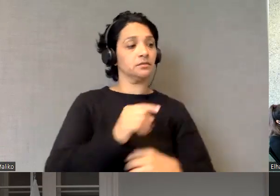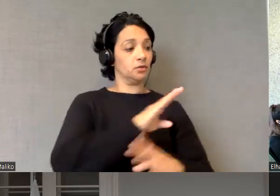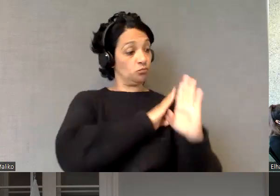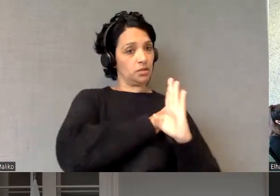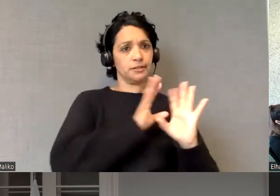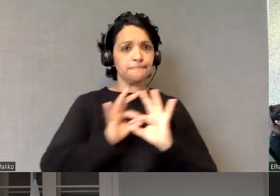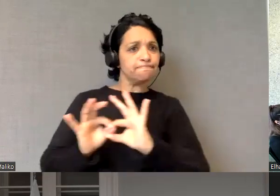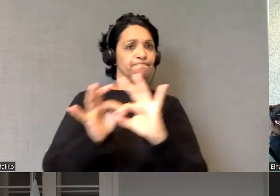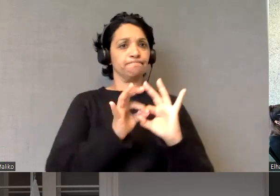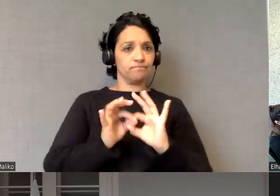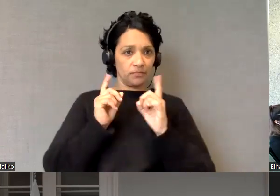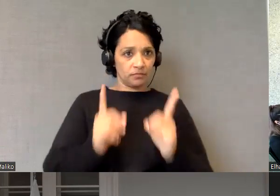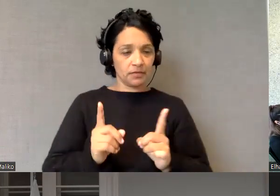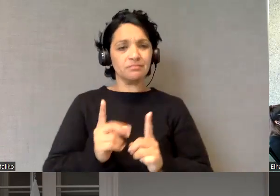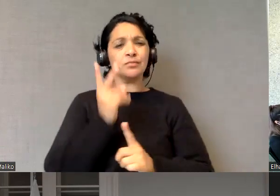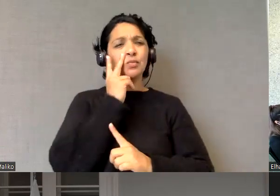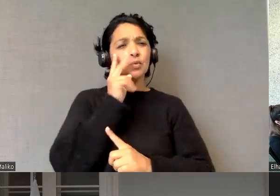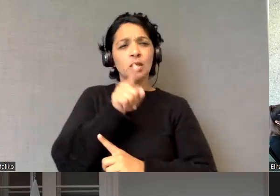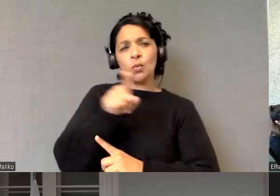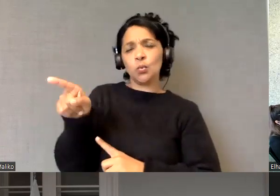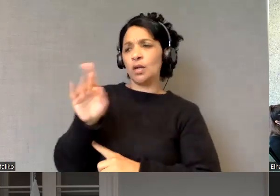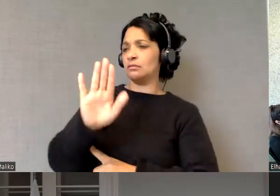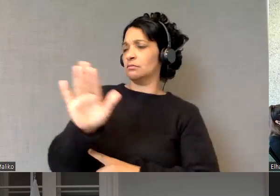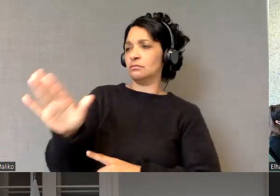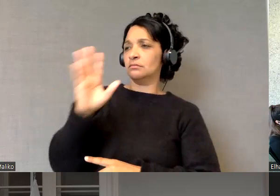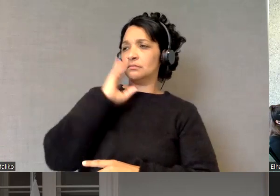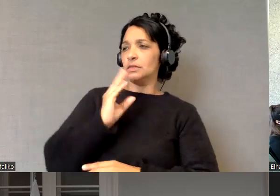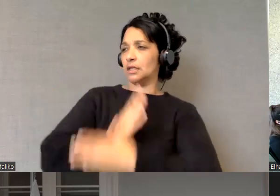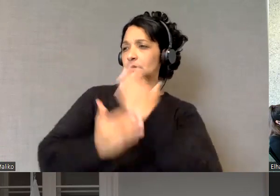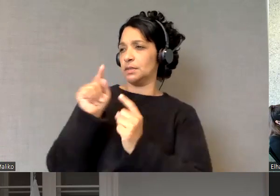mapping the civilian needs and the sharing of experiences and insights to ensure that